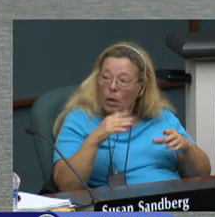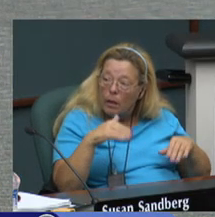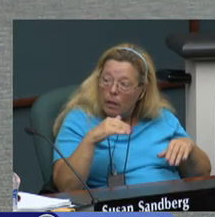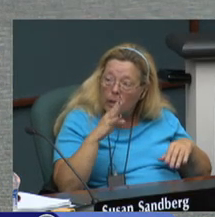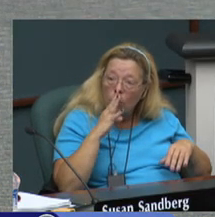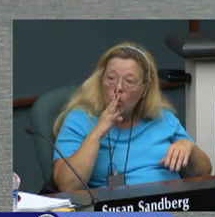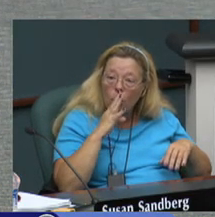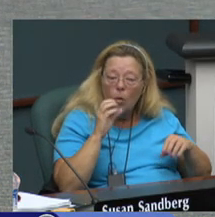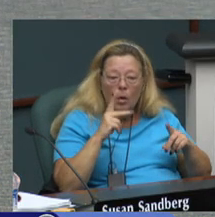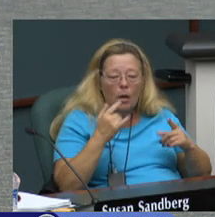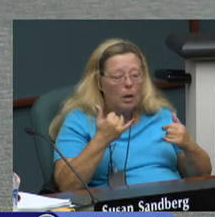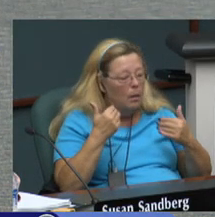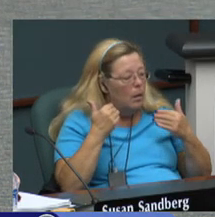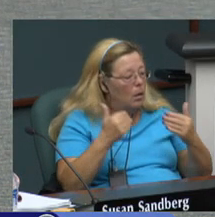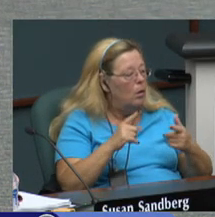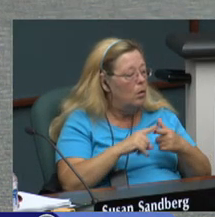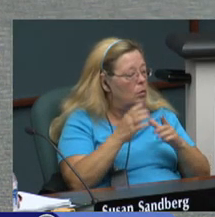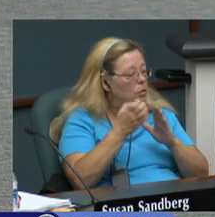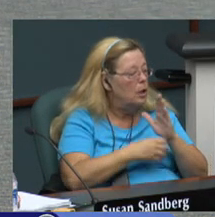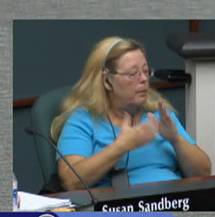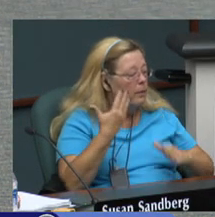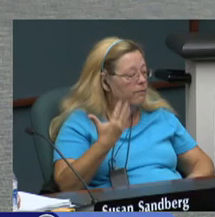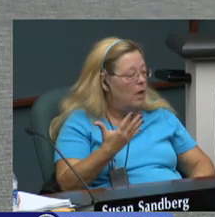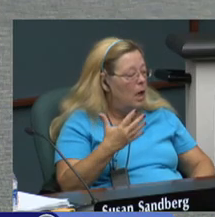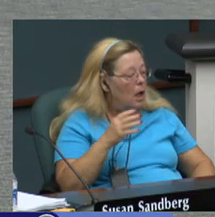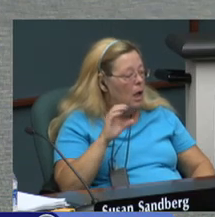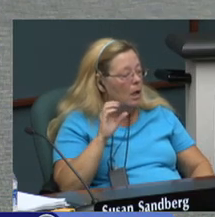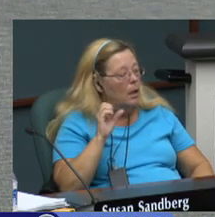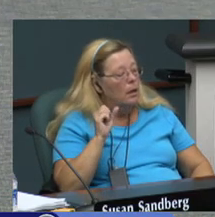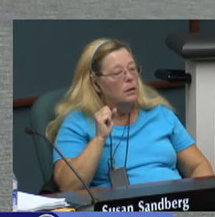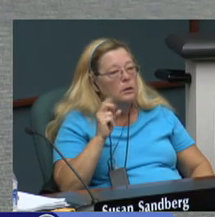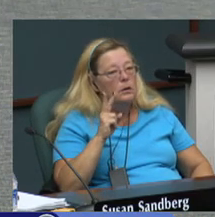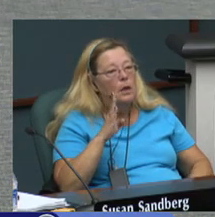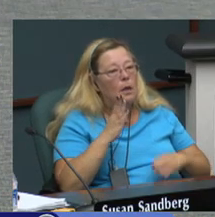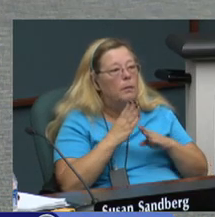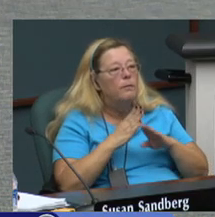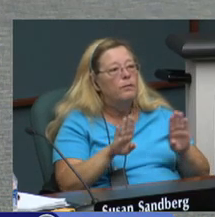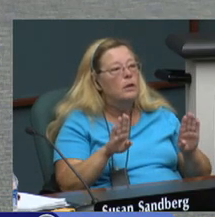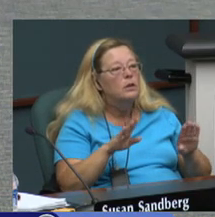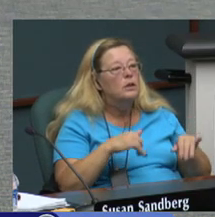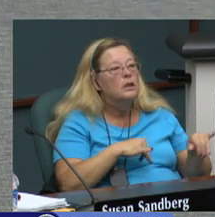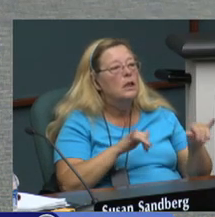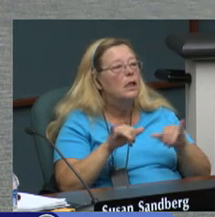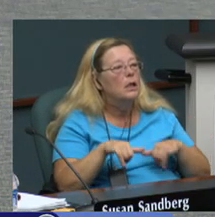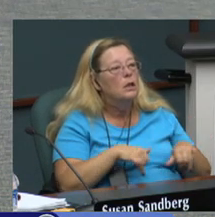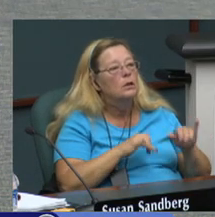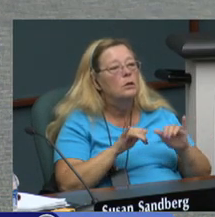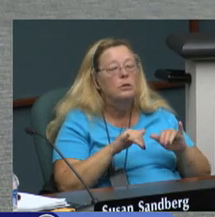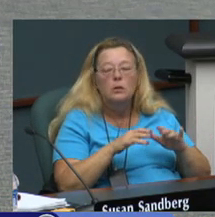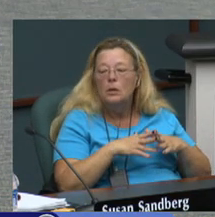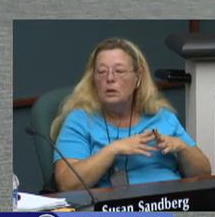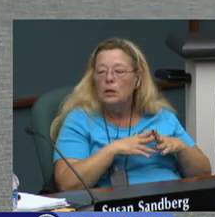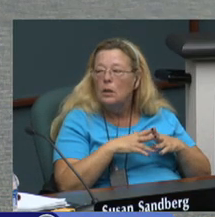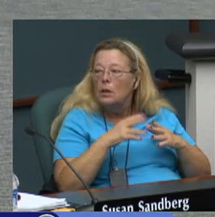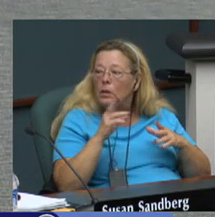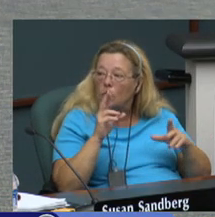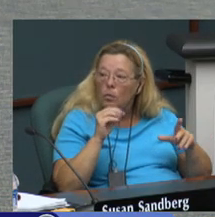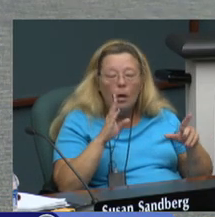right we'll move on now to chapter five subdivision standards mr. Robinson